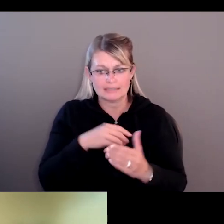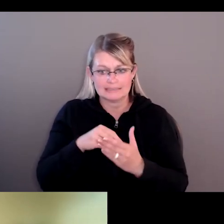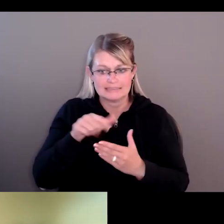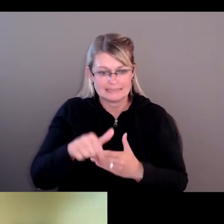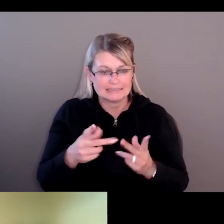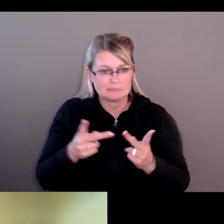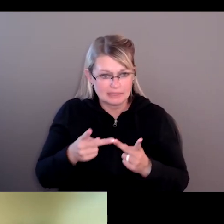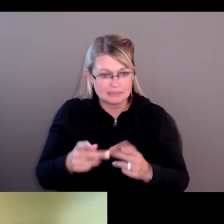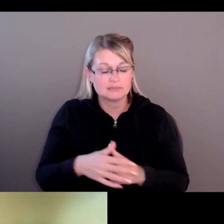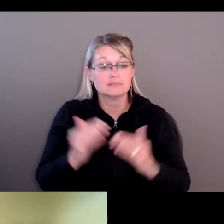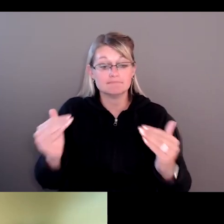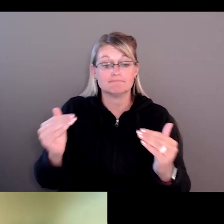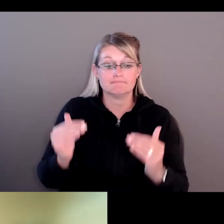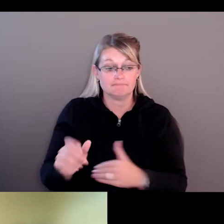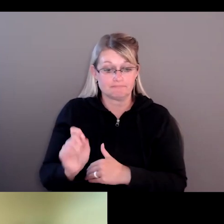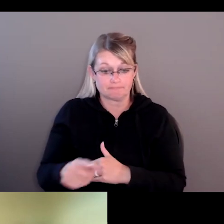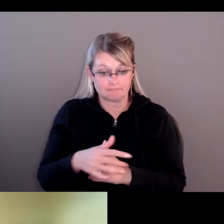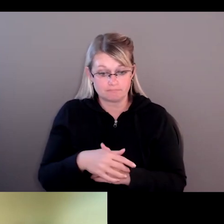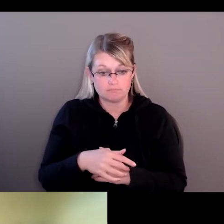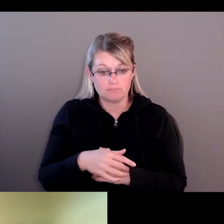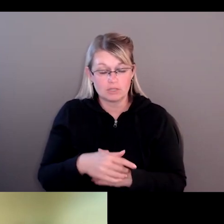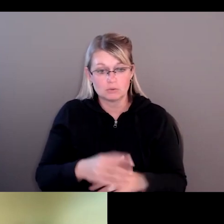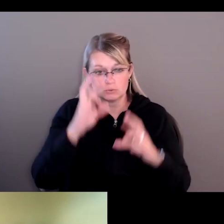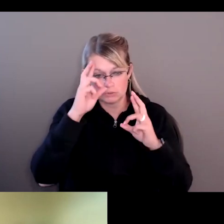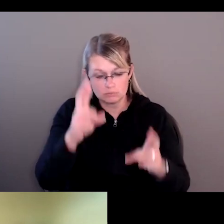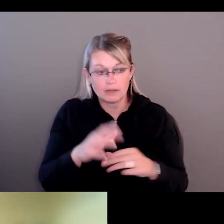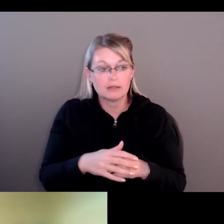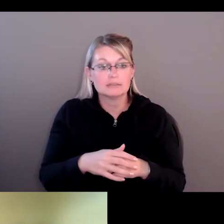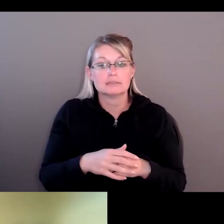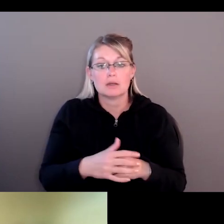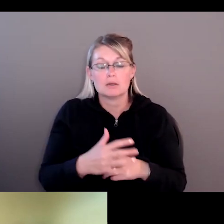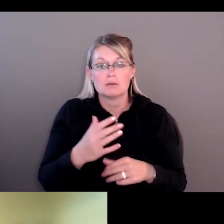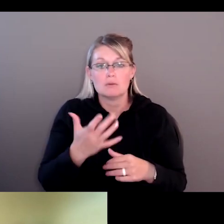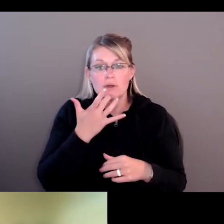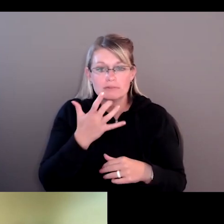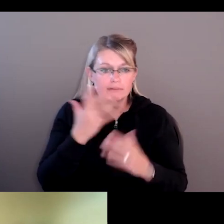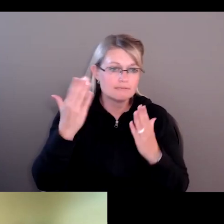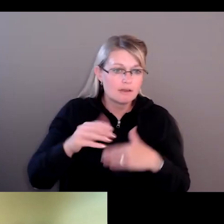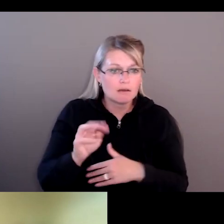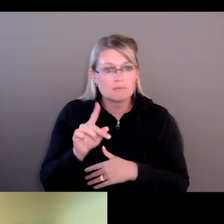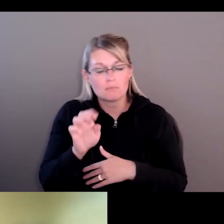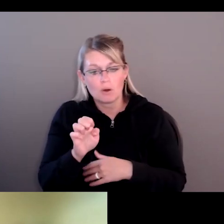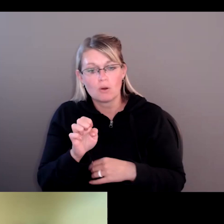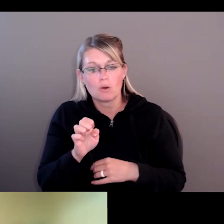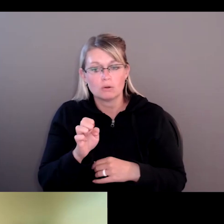next question is respecting user preferences such as dark mode, reducing motion, flashing